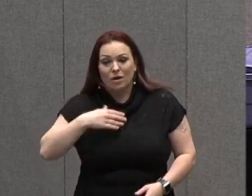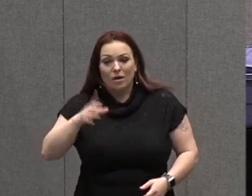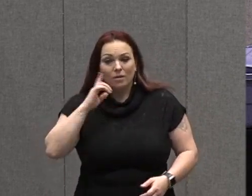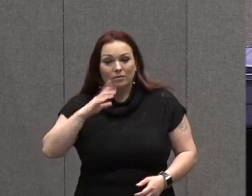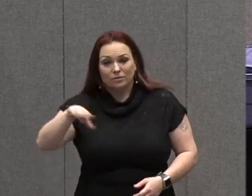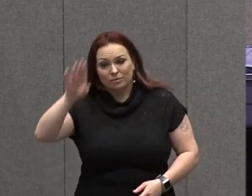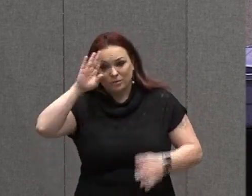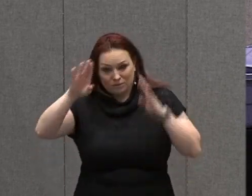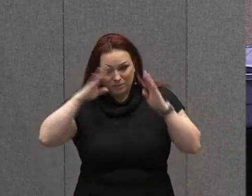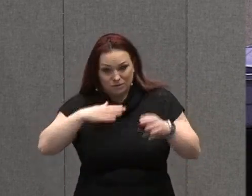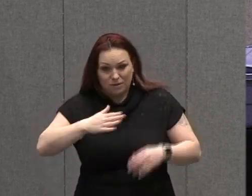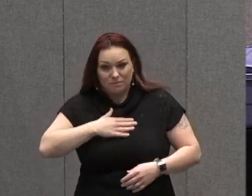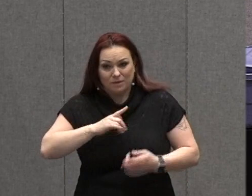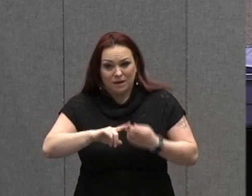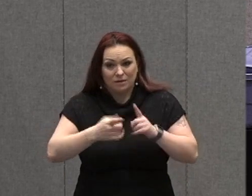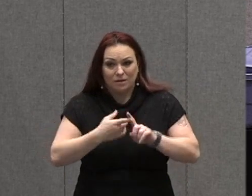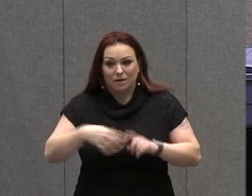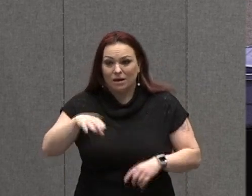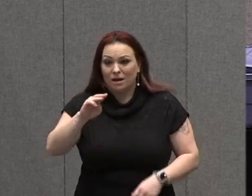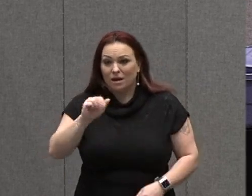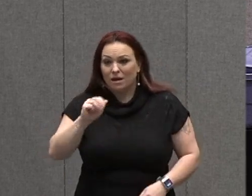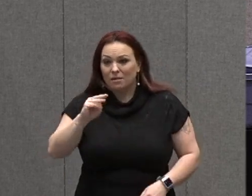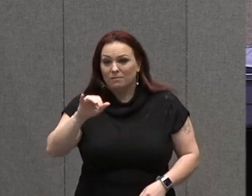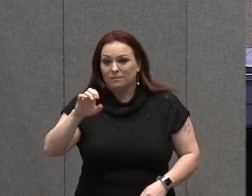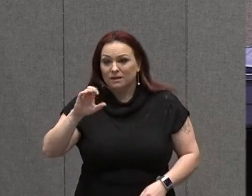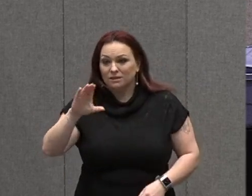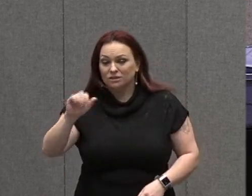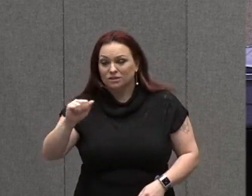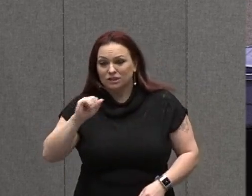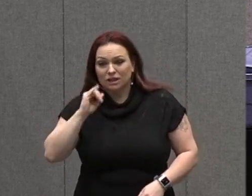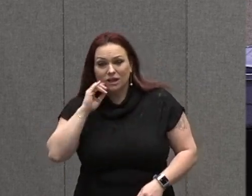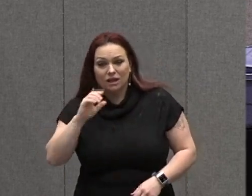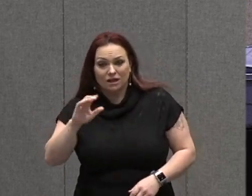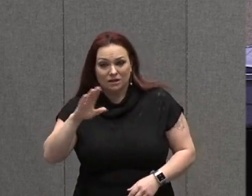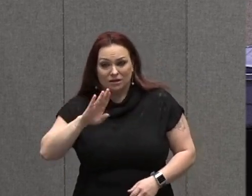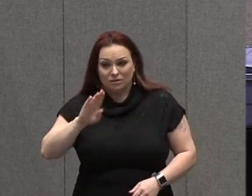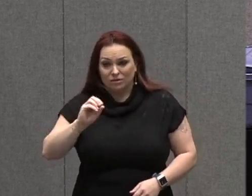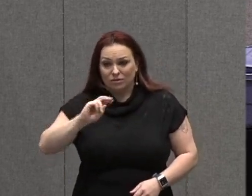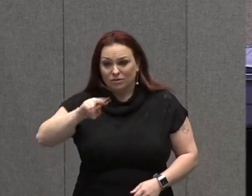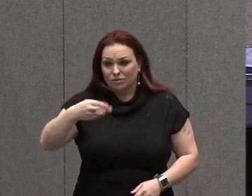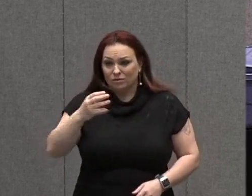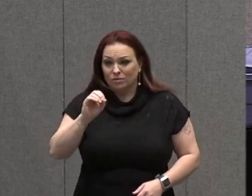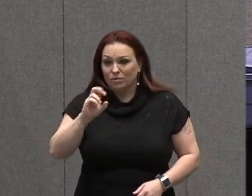Buongiorno mi amici, buongiorno. Bonjour. - Bonjour.